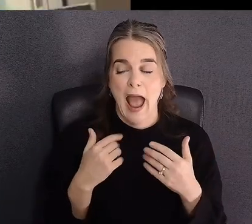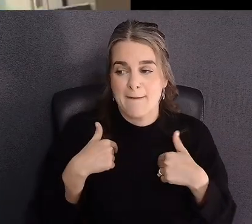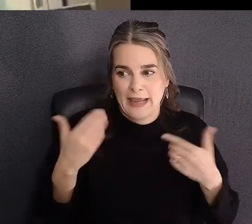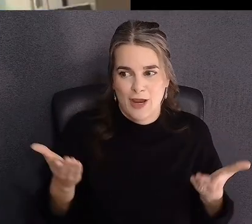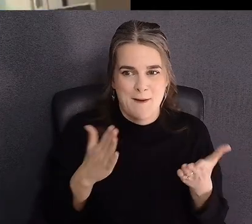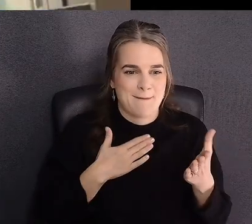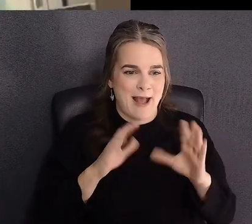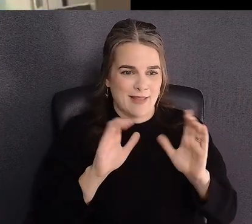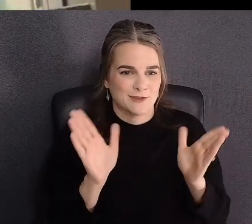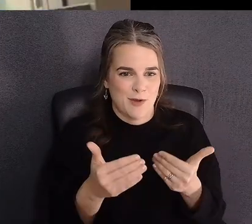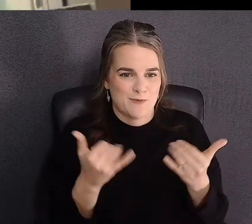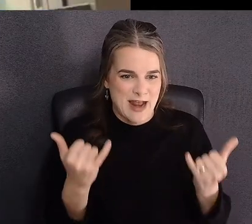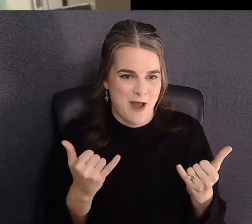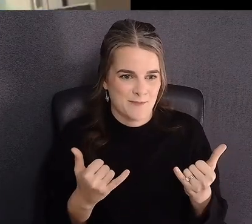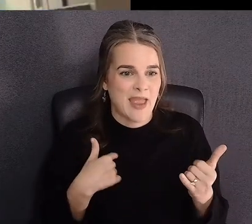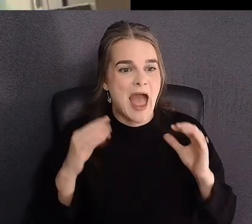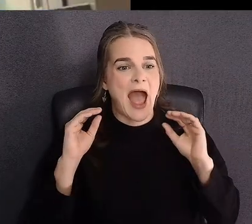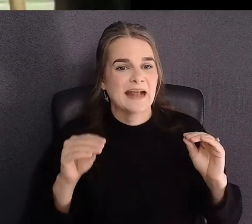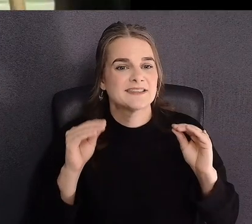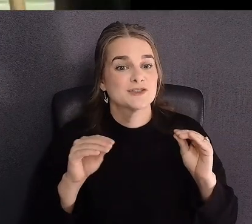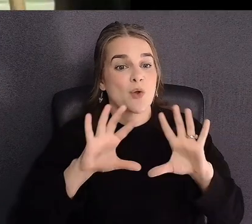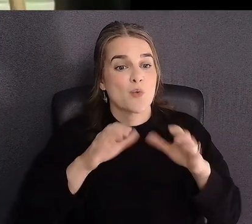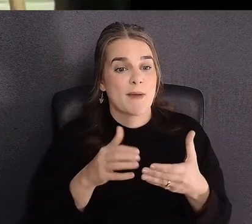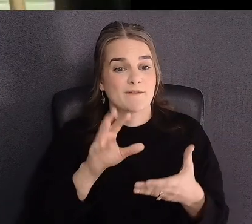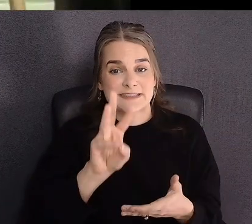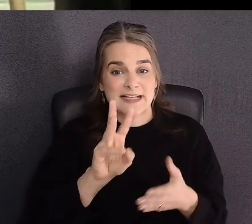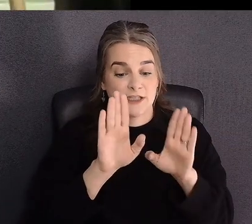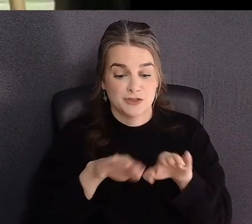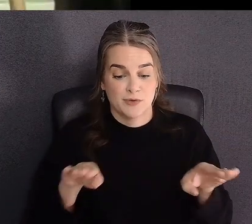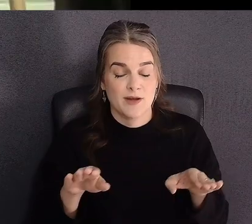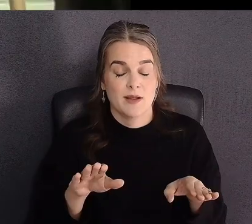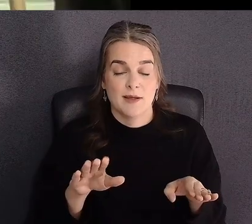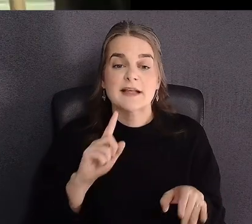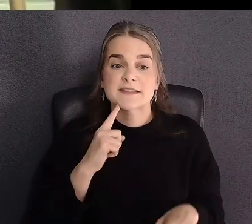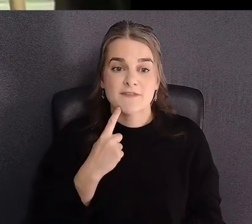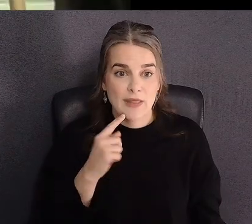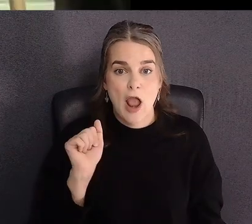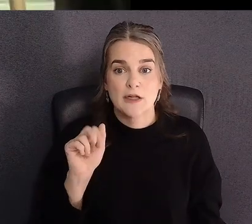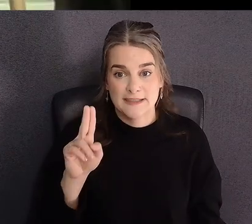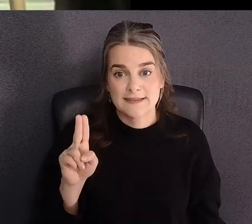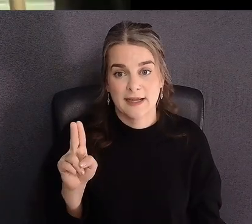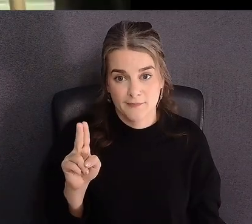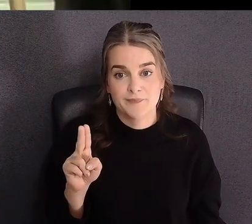And I teach a group of six children who are severely autistic.